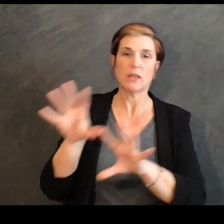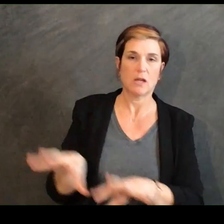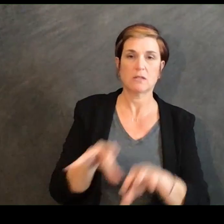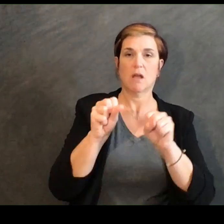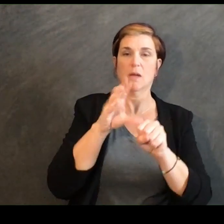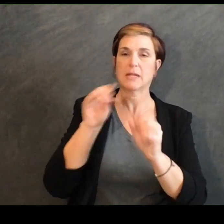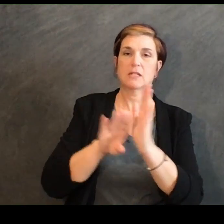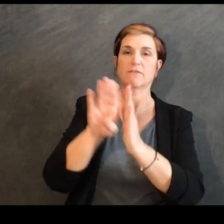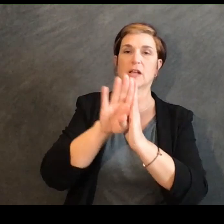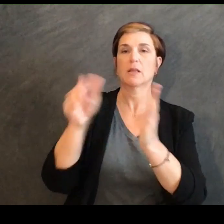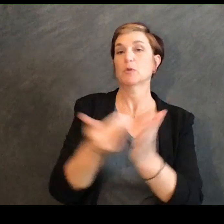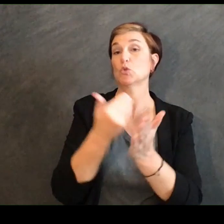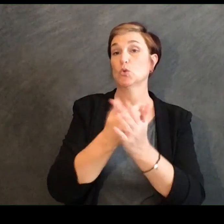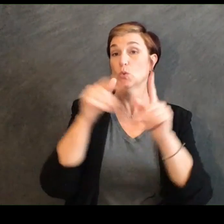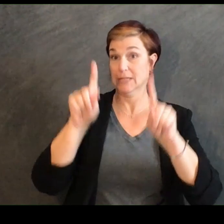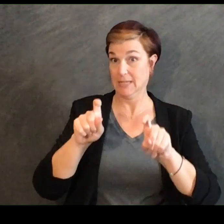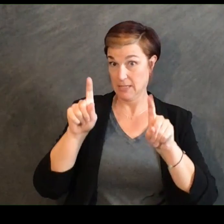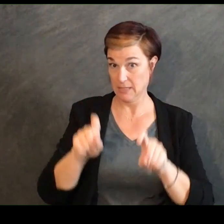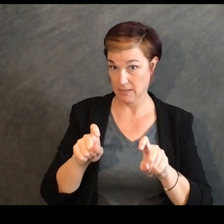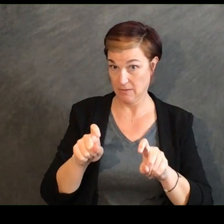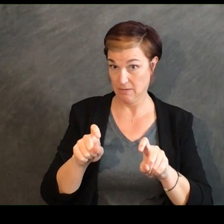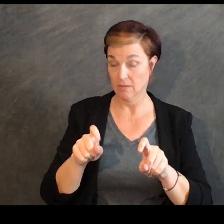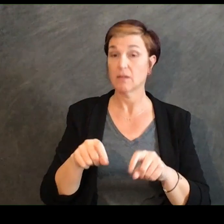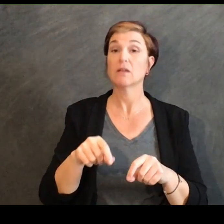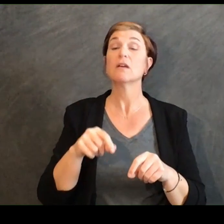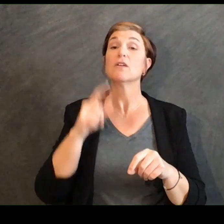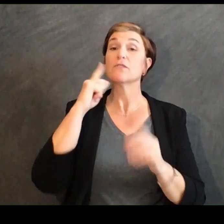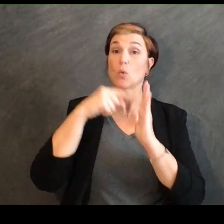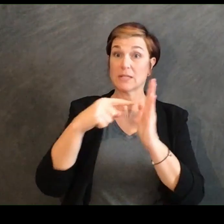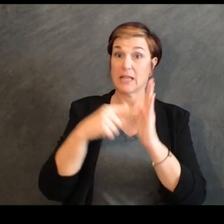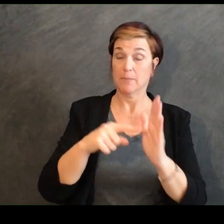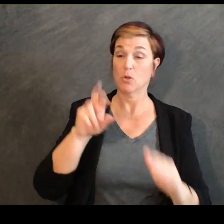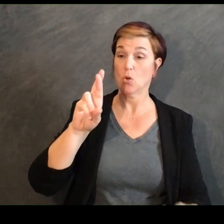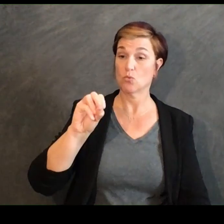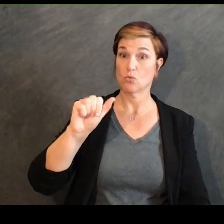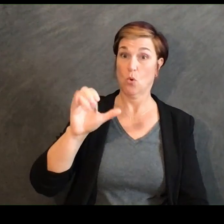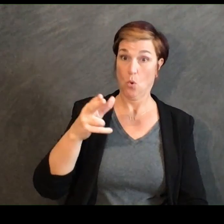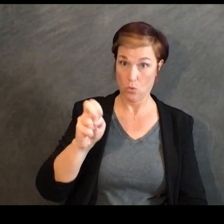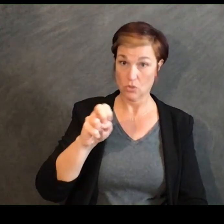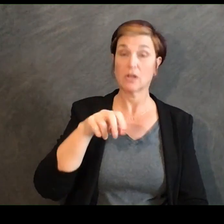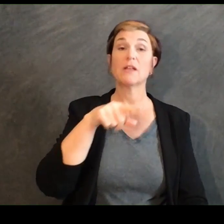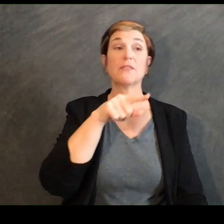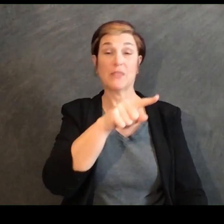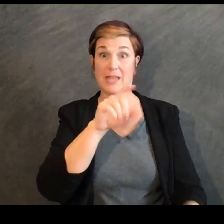night the initial company Roche received sta FDA approval moving from request to